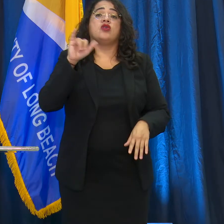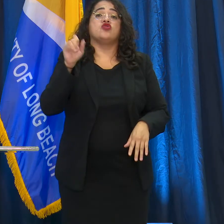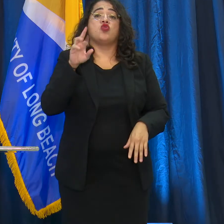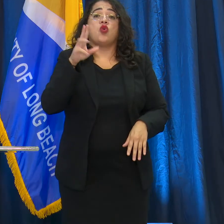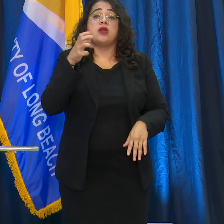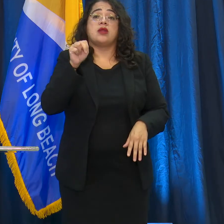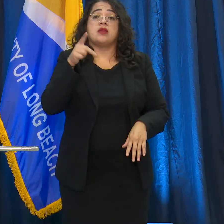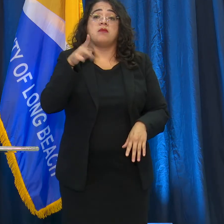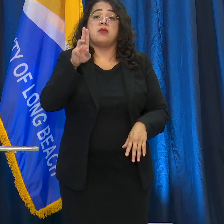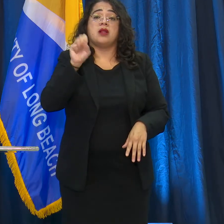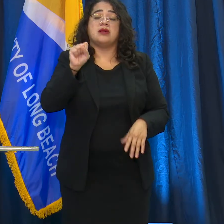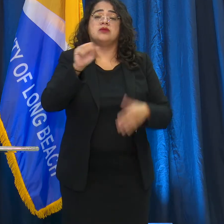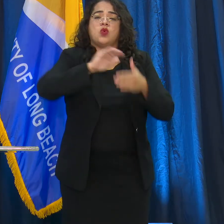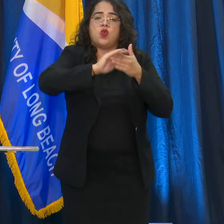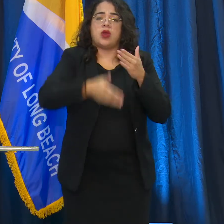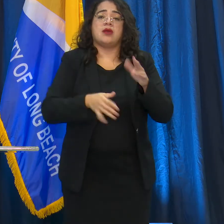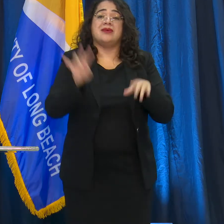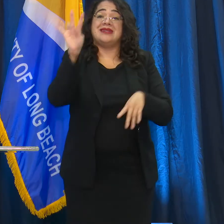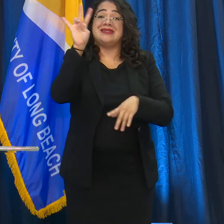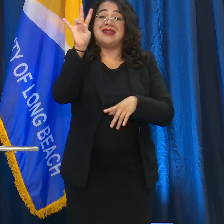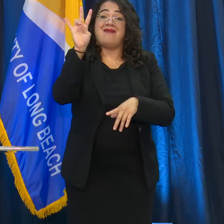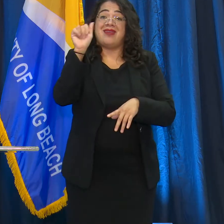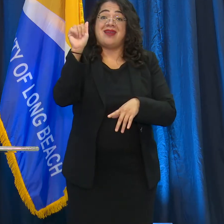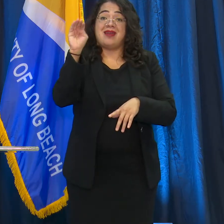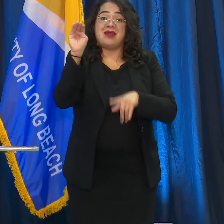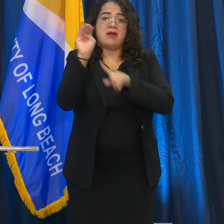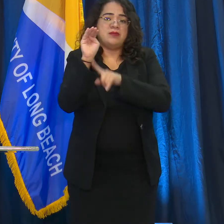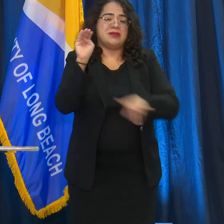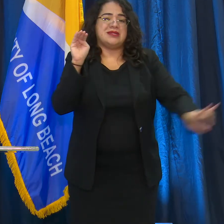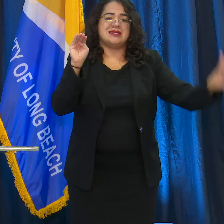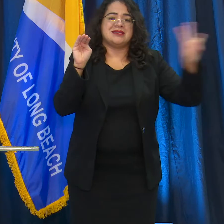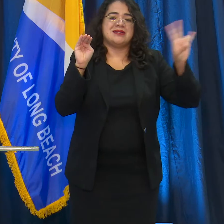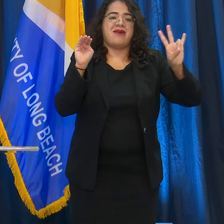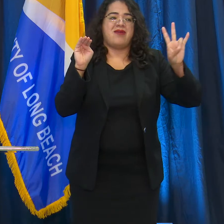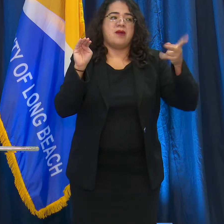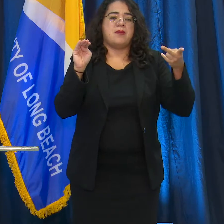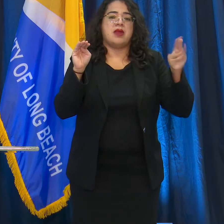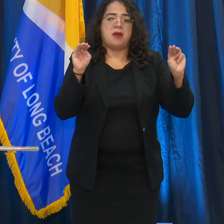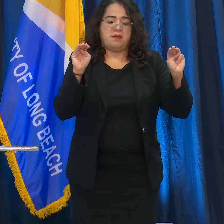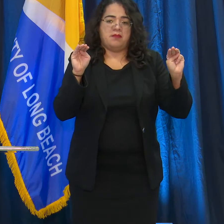from 7 a.m to 7 p.m. I also want to let you know that we've